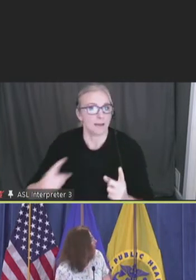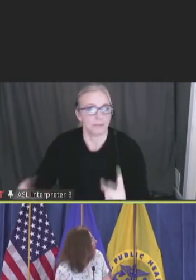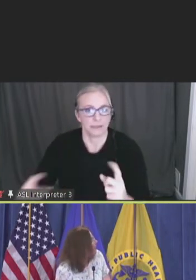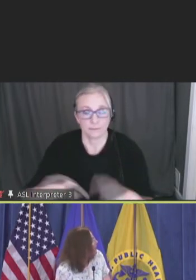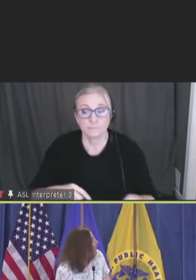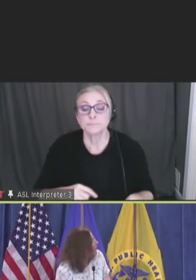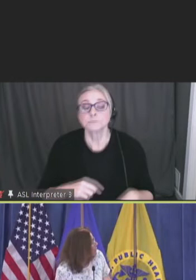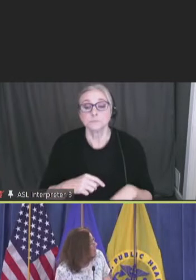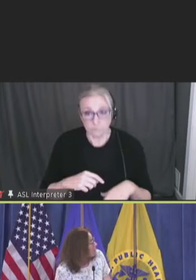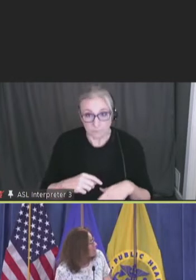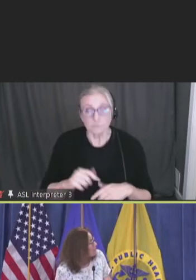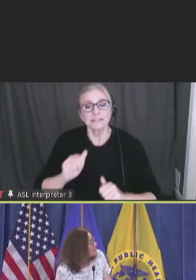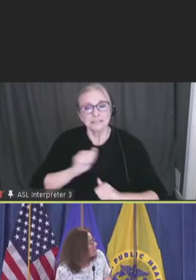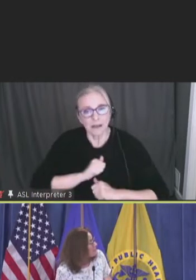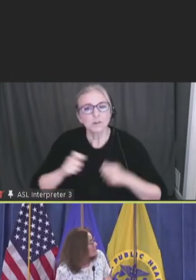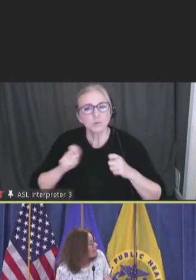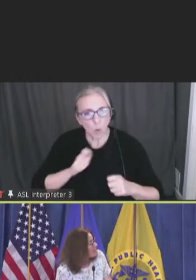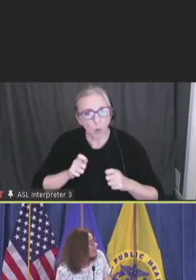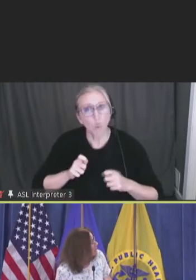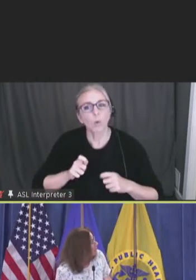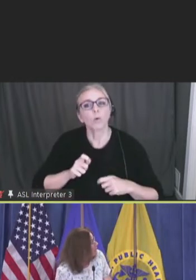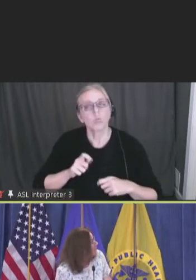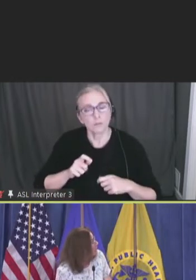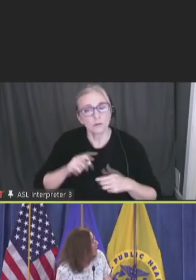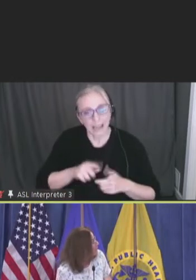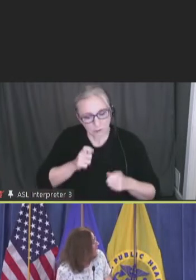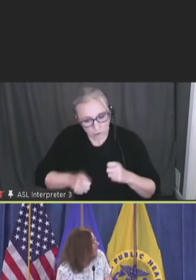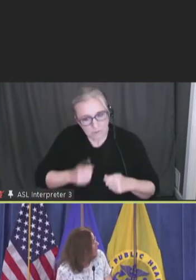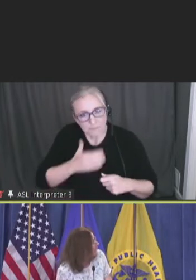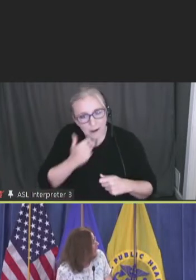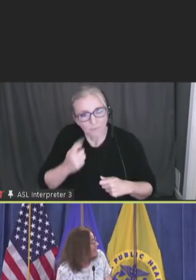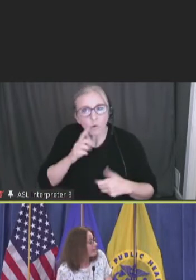And then self-controls because they can adjust better for calendar day.